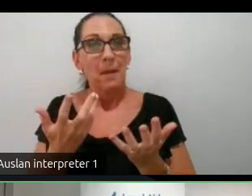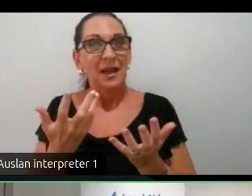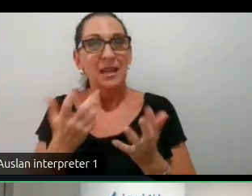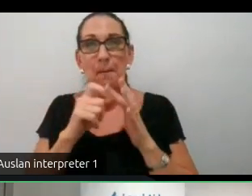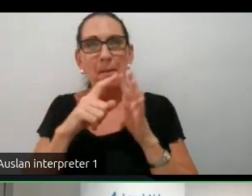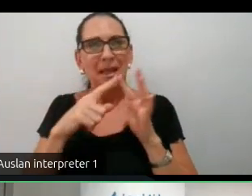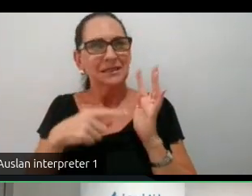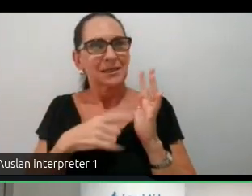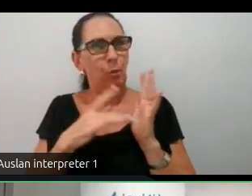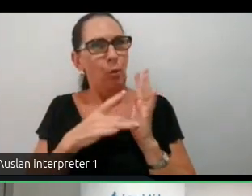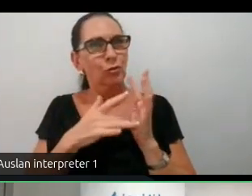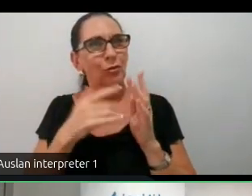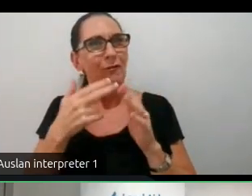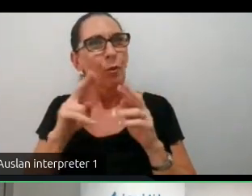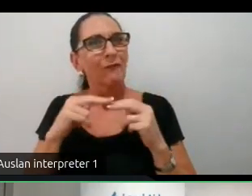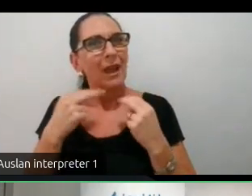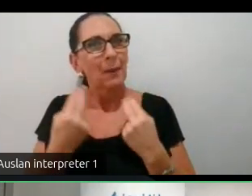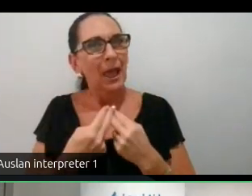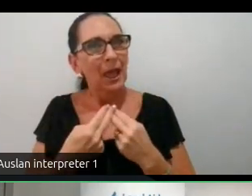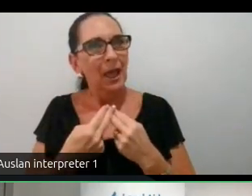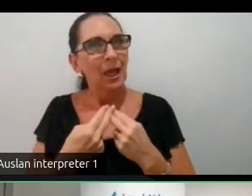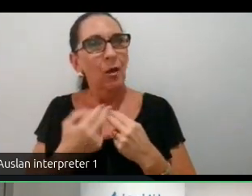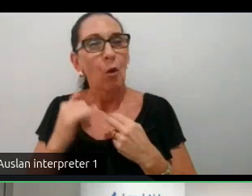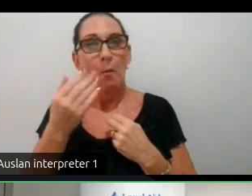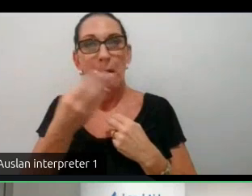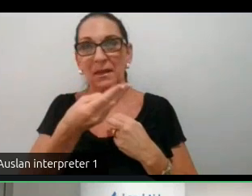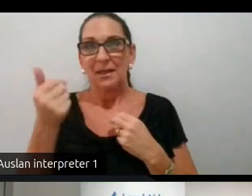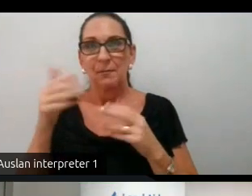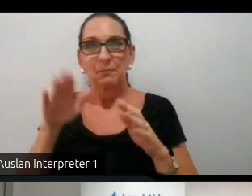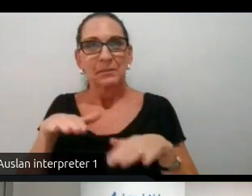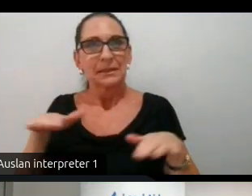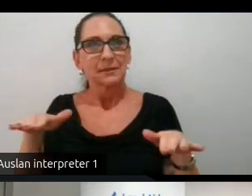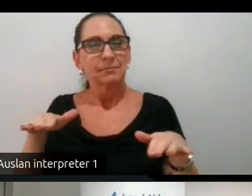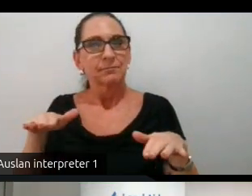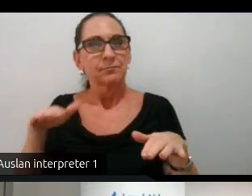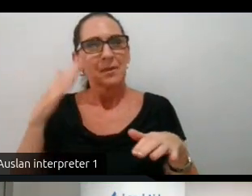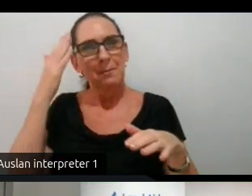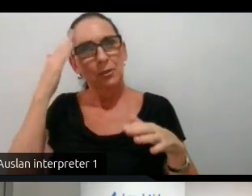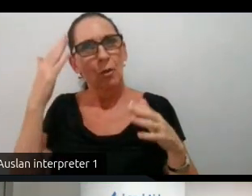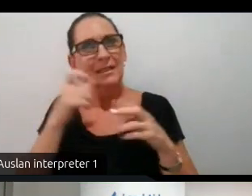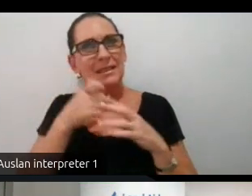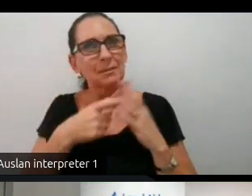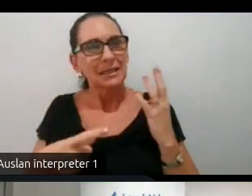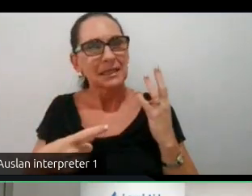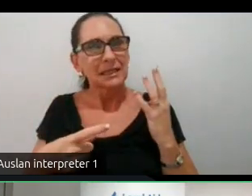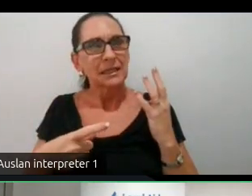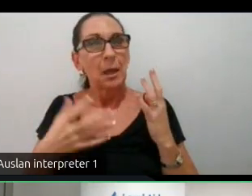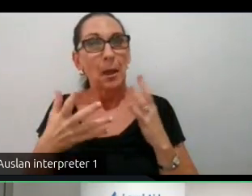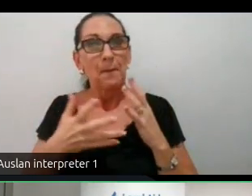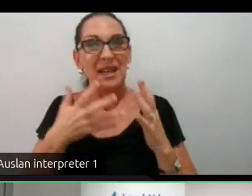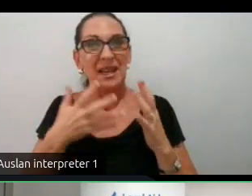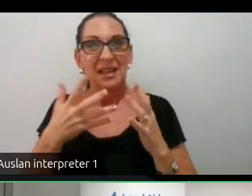parts of your family or you might have um physical or uh mental disabilities that mean what you need